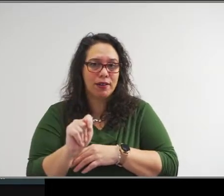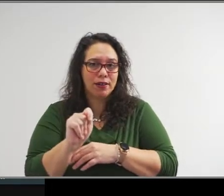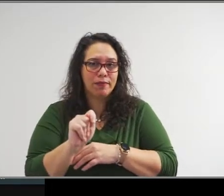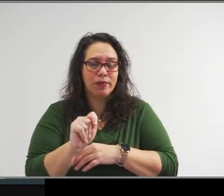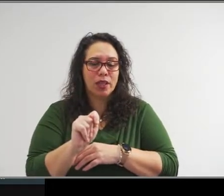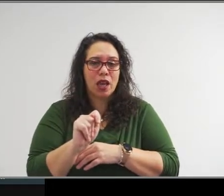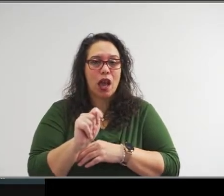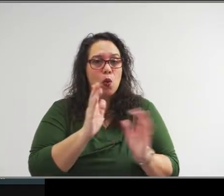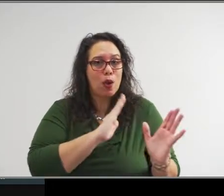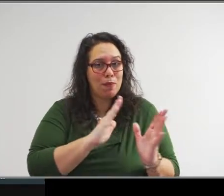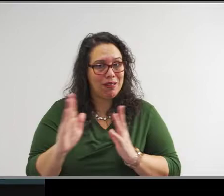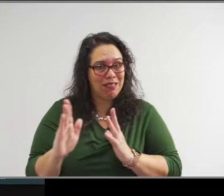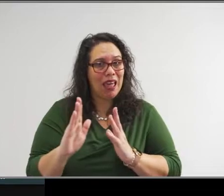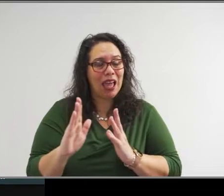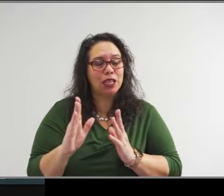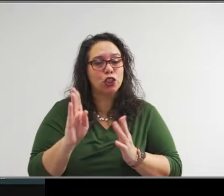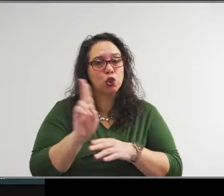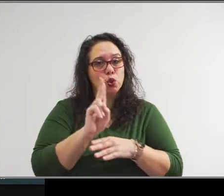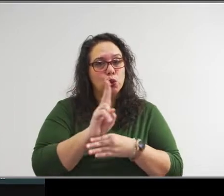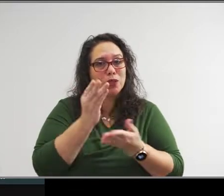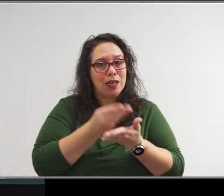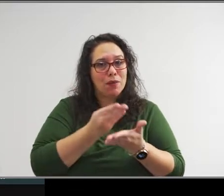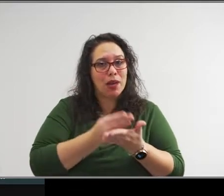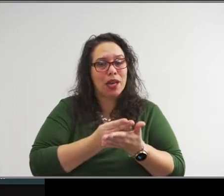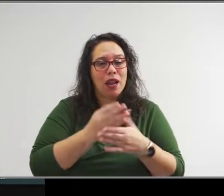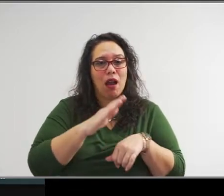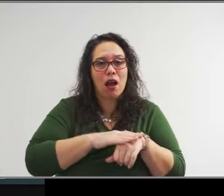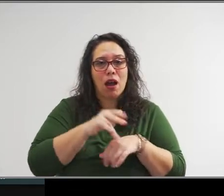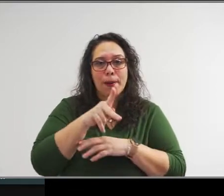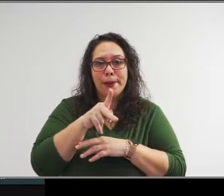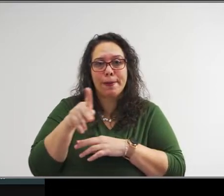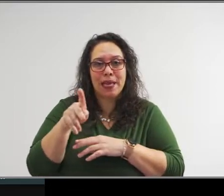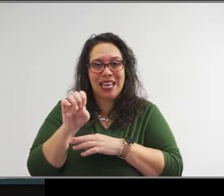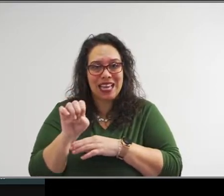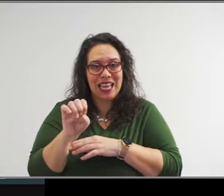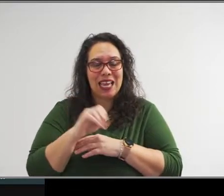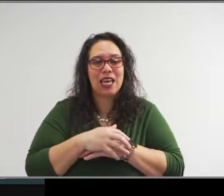on PPE custodial support and preparing for school reopening.